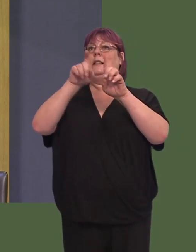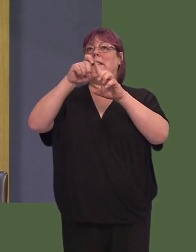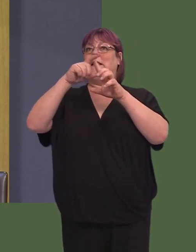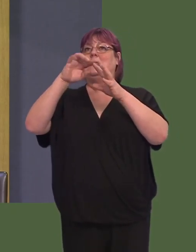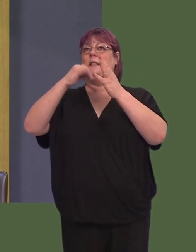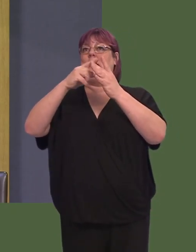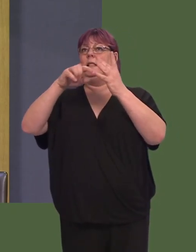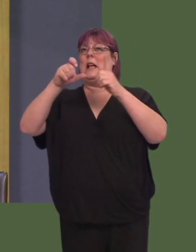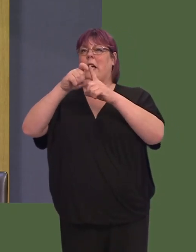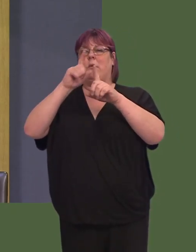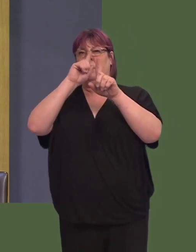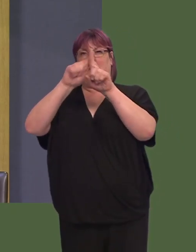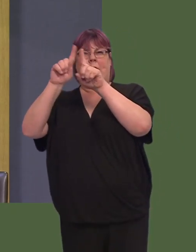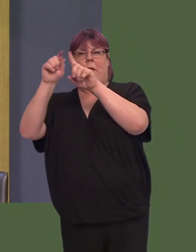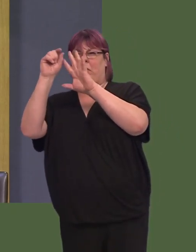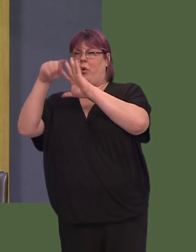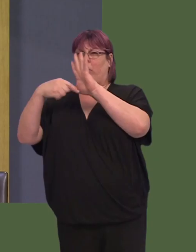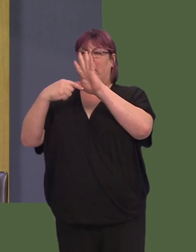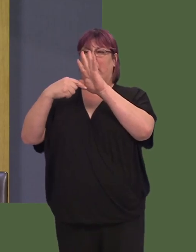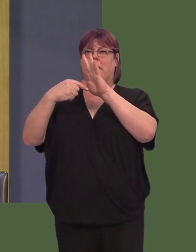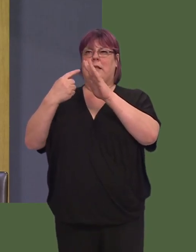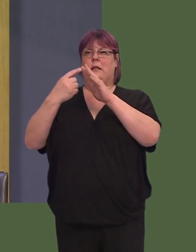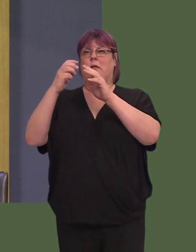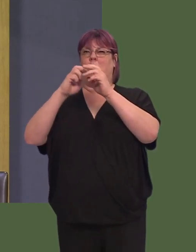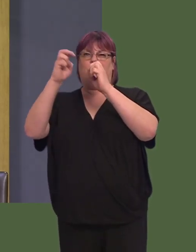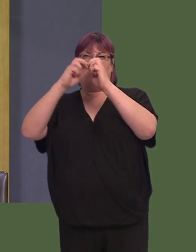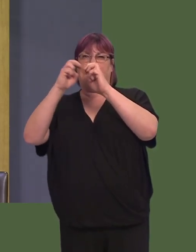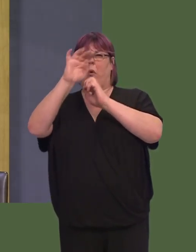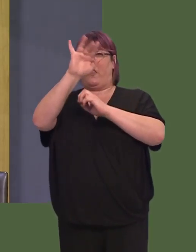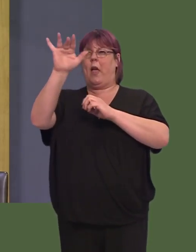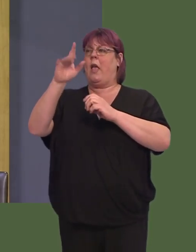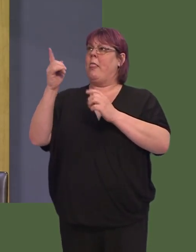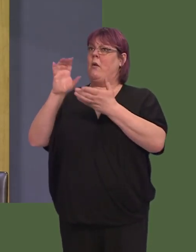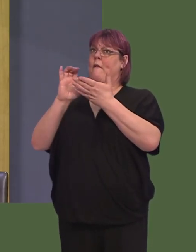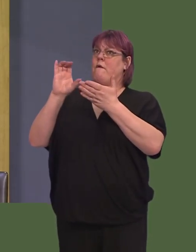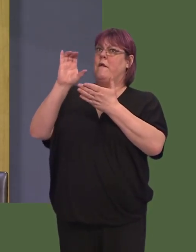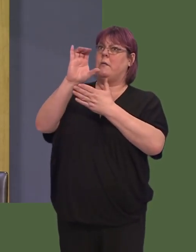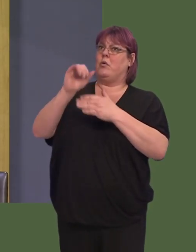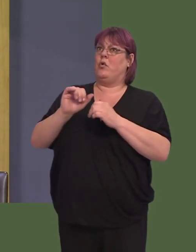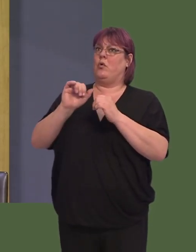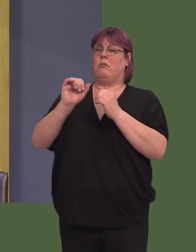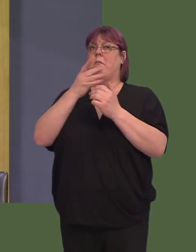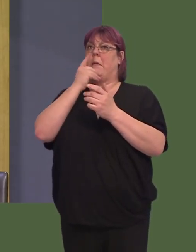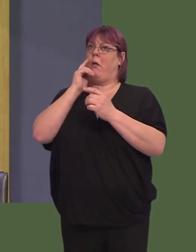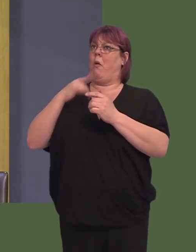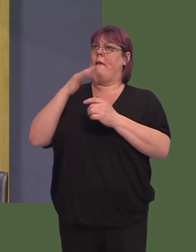and improvement across the Deeside corridor. This investment is definitely welcomed by my constituents, but I'm sure you'll agree